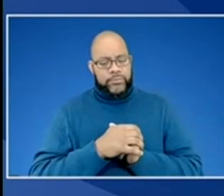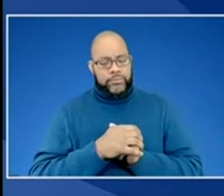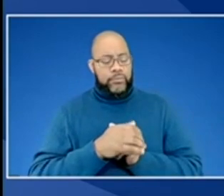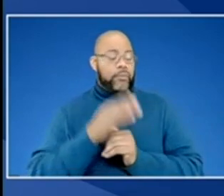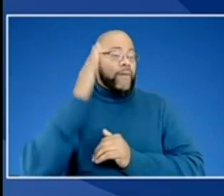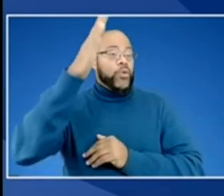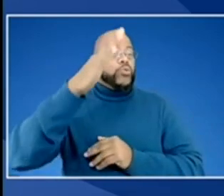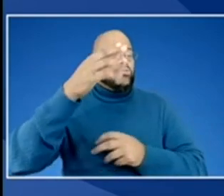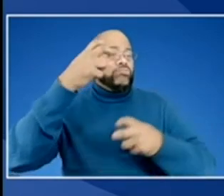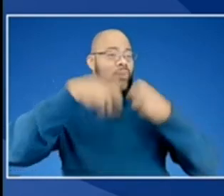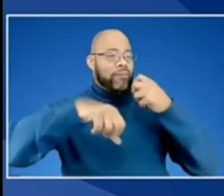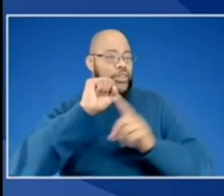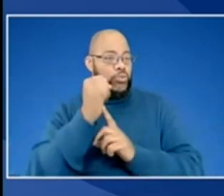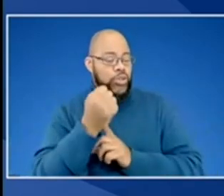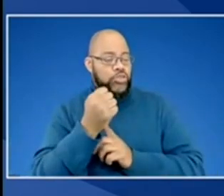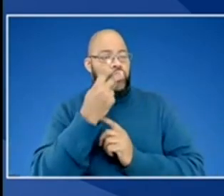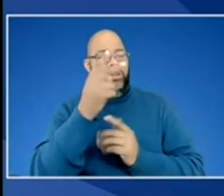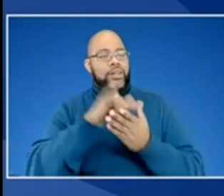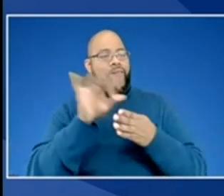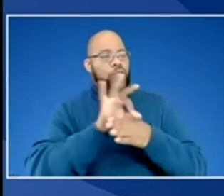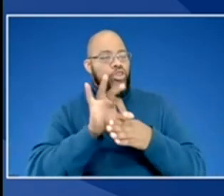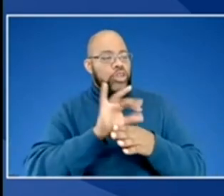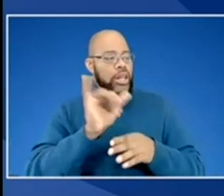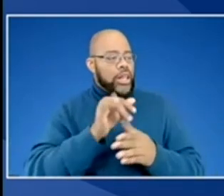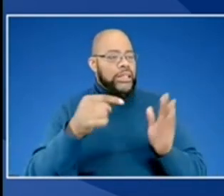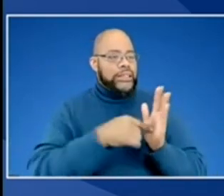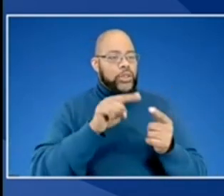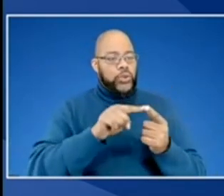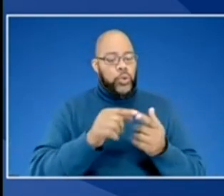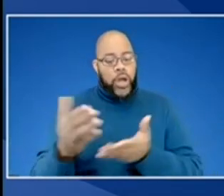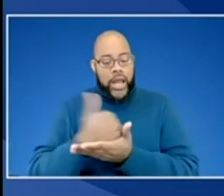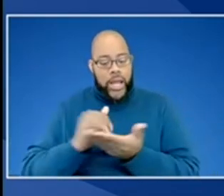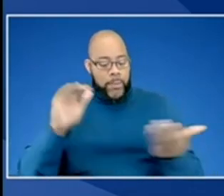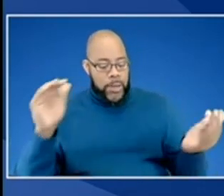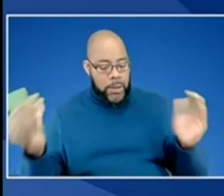looking at functions like debt to income ratios similar to what are used in the